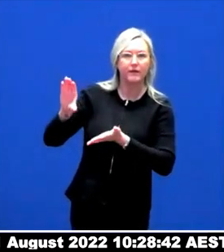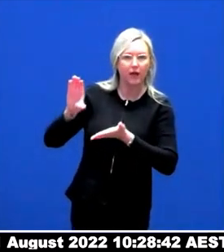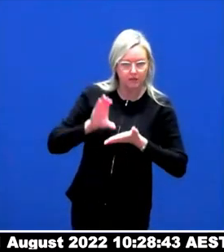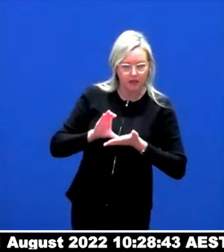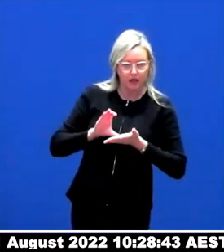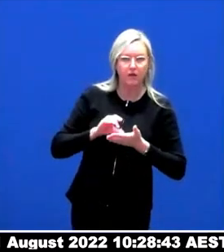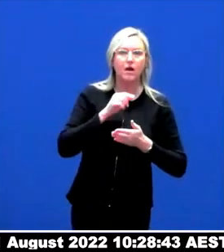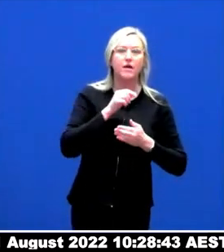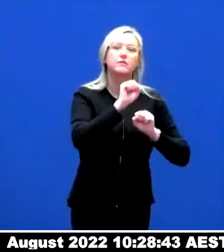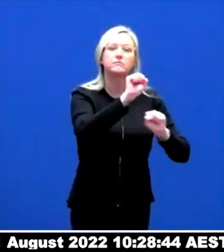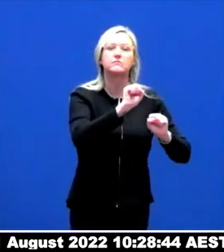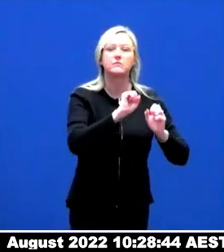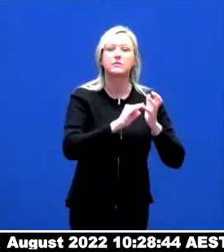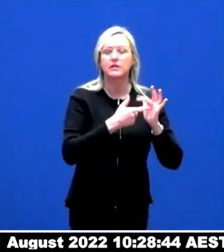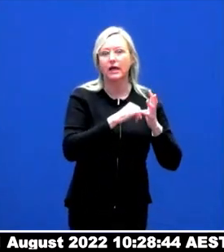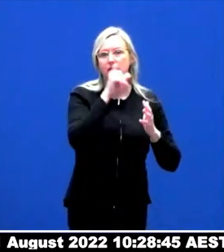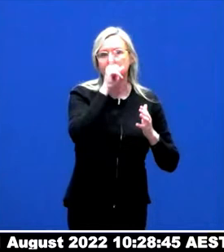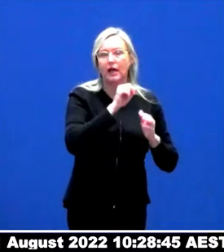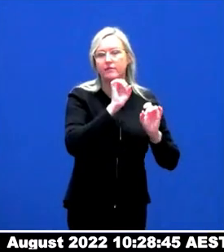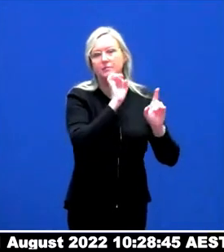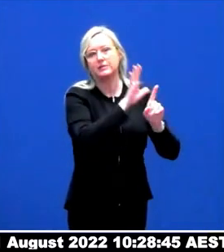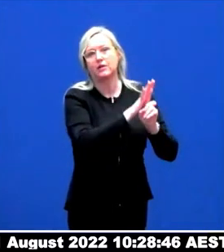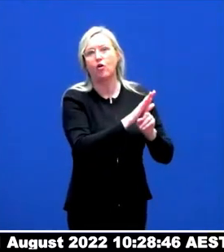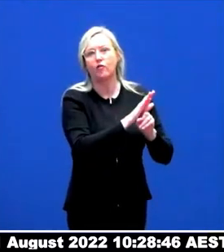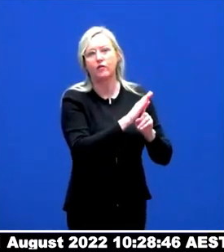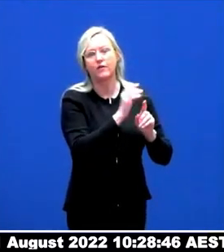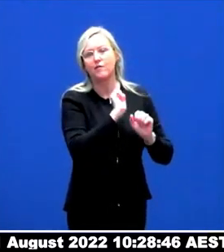The states are able to nominate or determine other priority cohorts, that's correct.